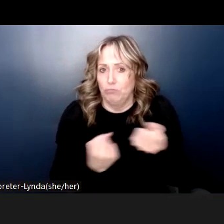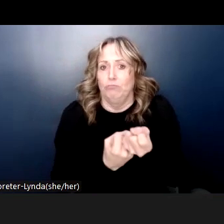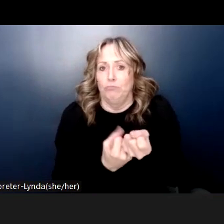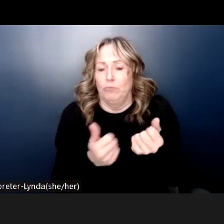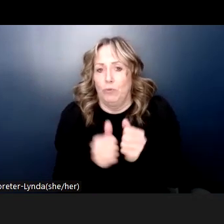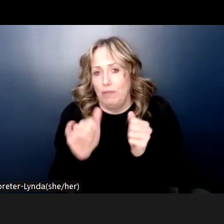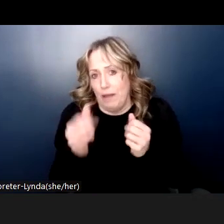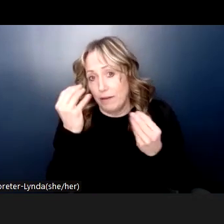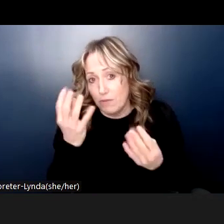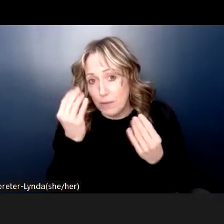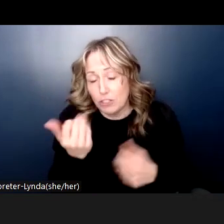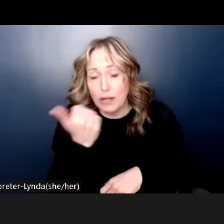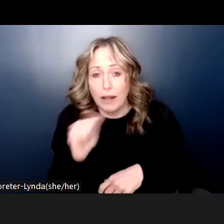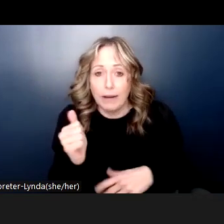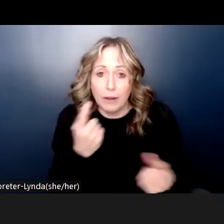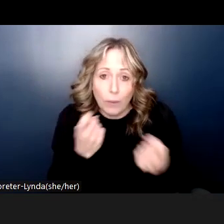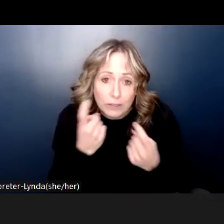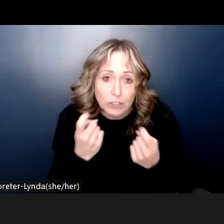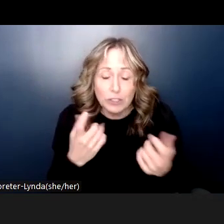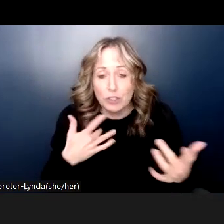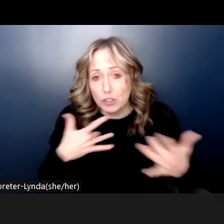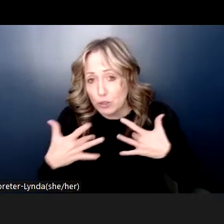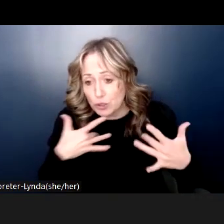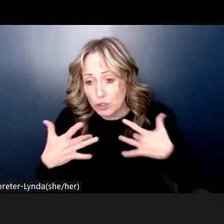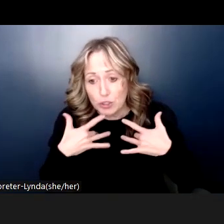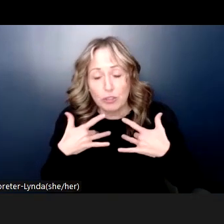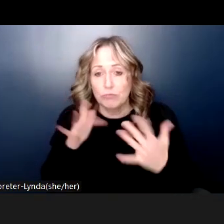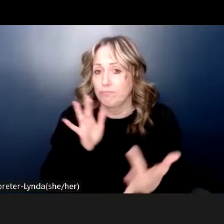Any questions, any concerns, please feel free to, you know, reach out to them.